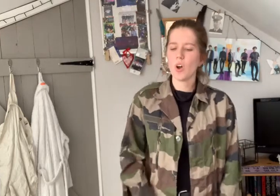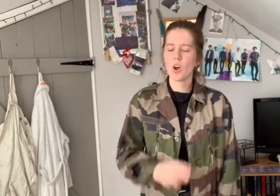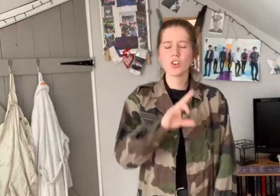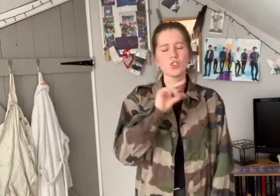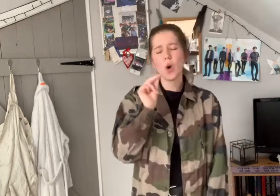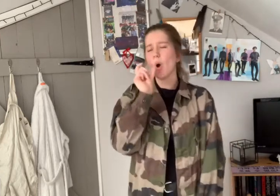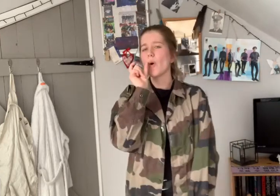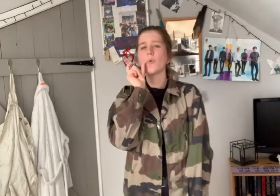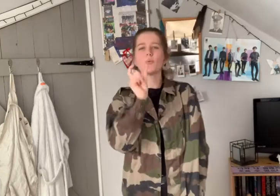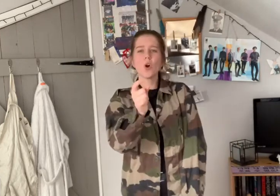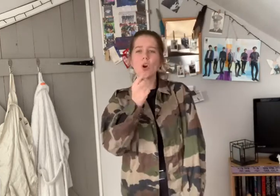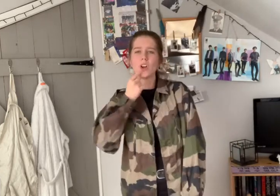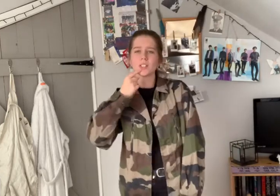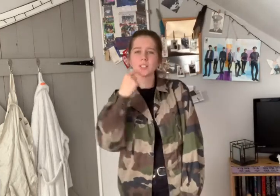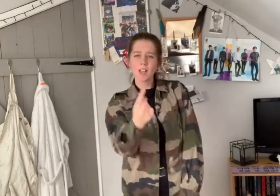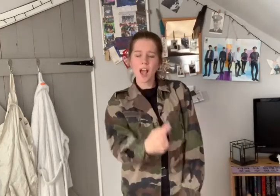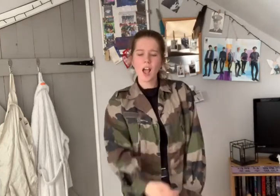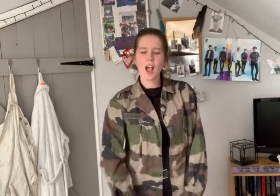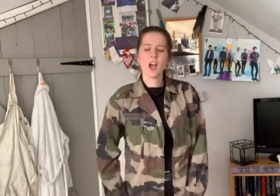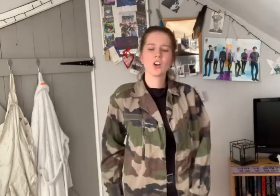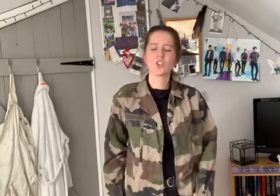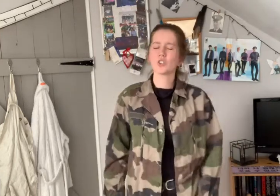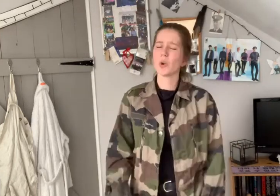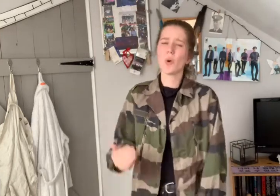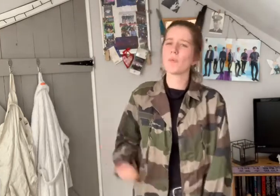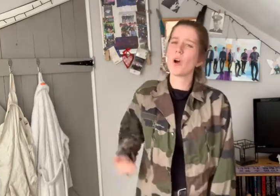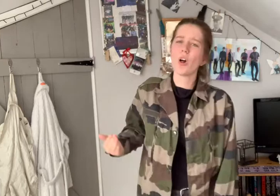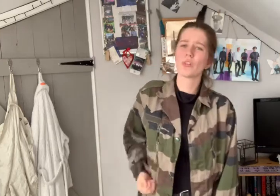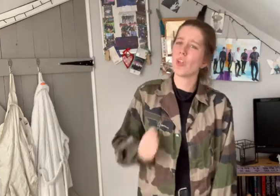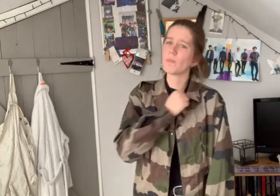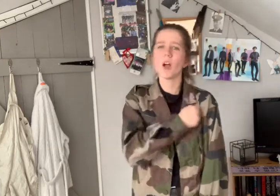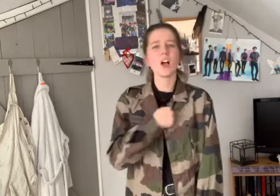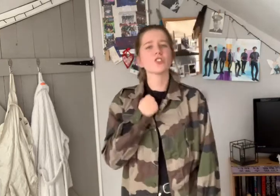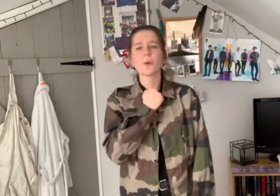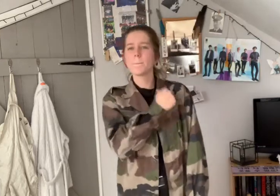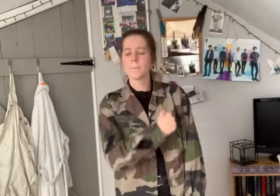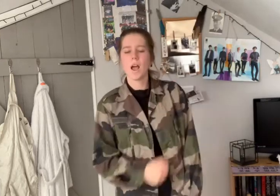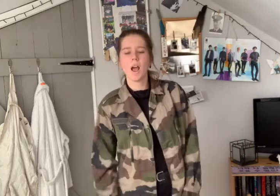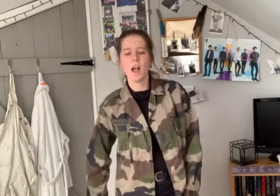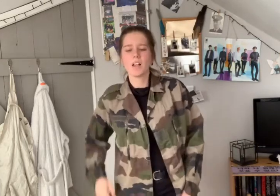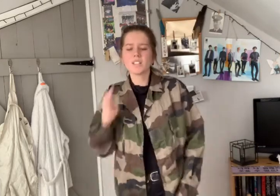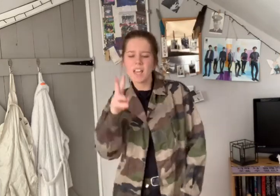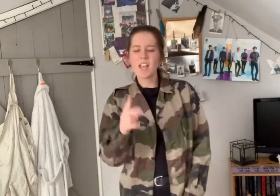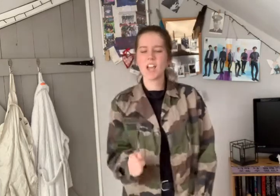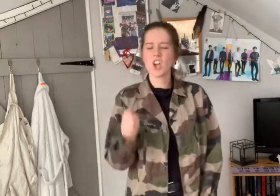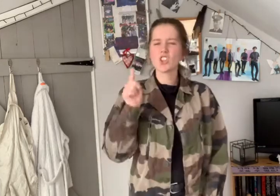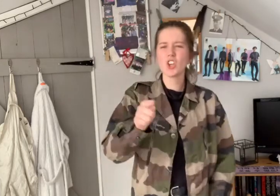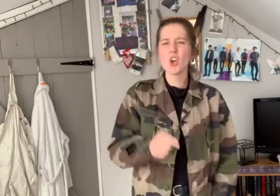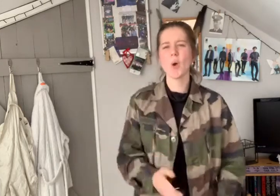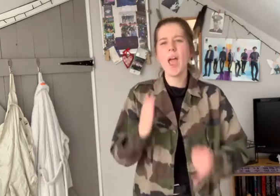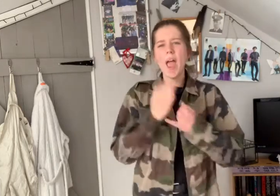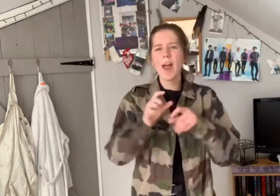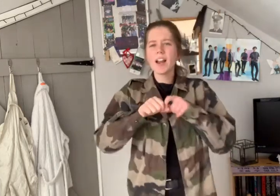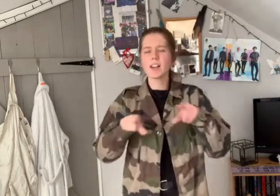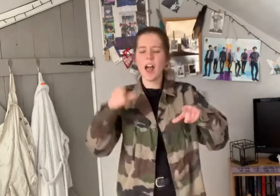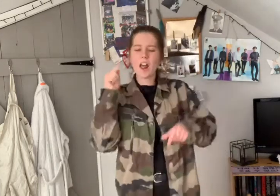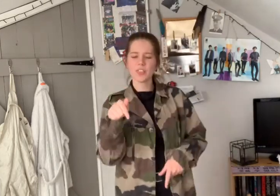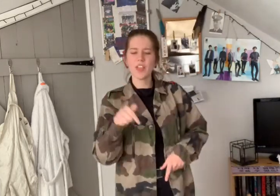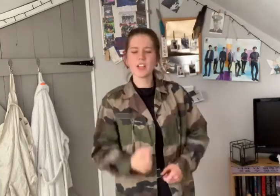Don't got no words to tell, Don't even apoligise See, you end up just like that